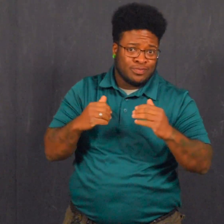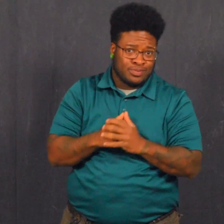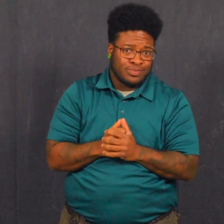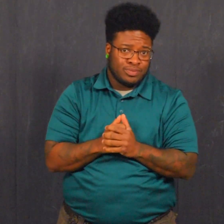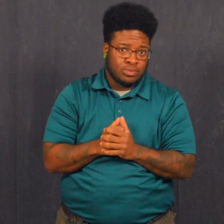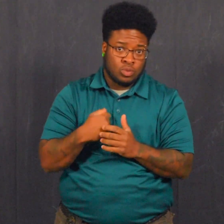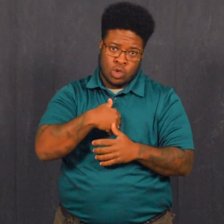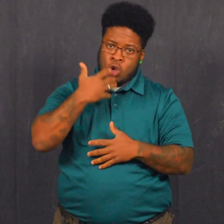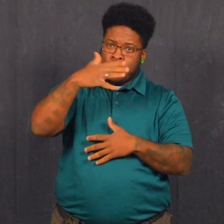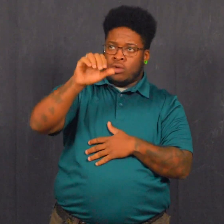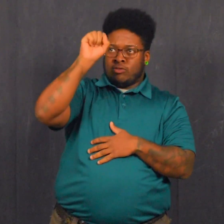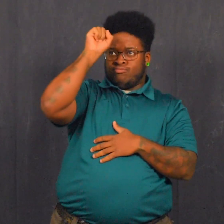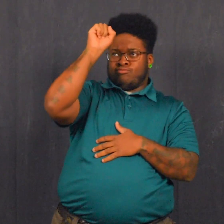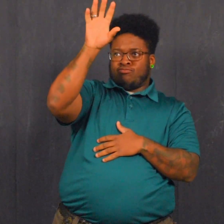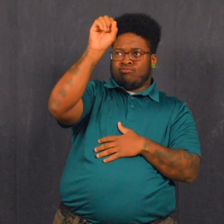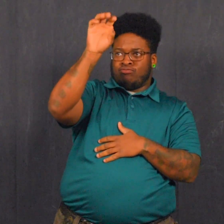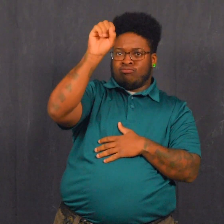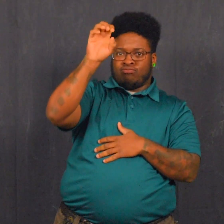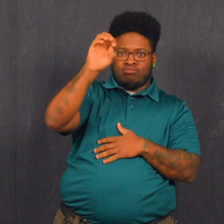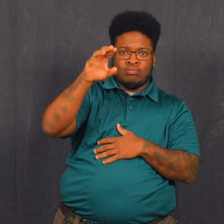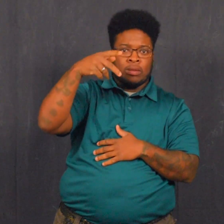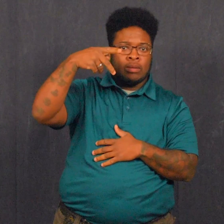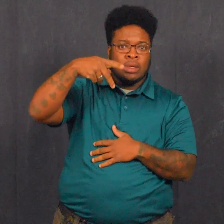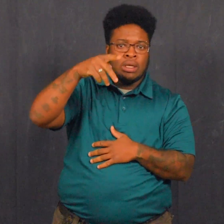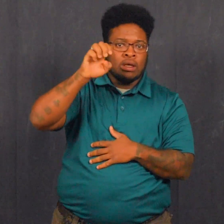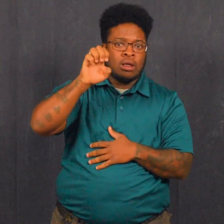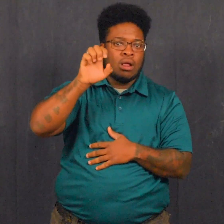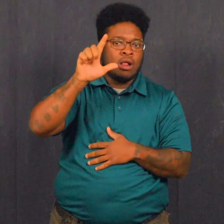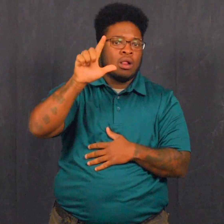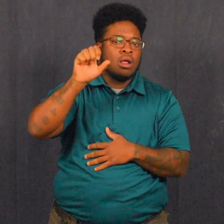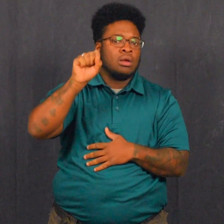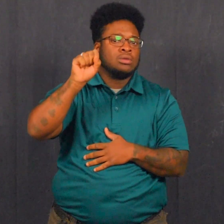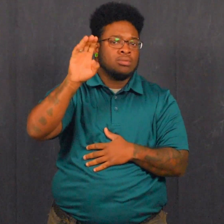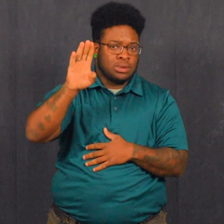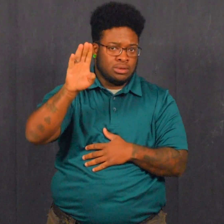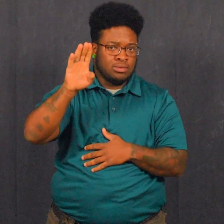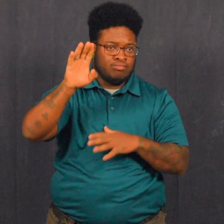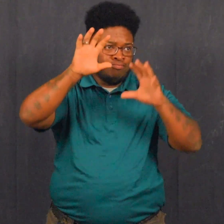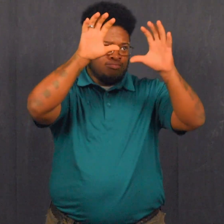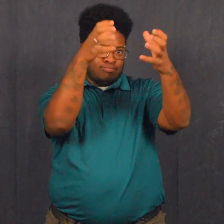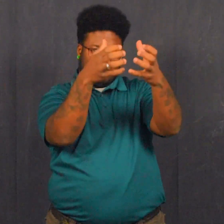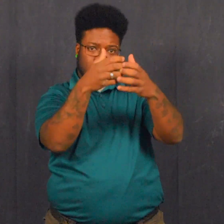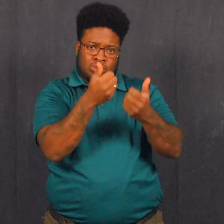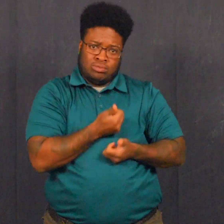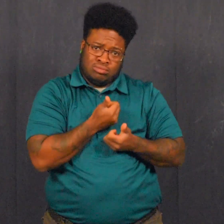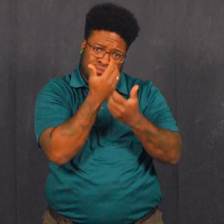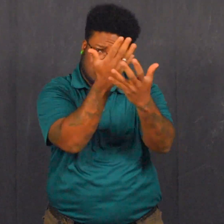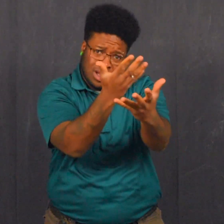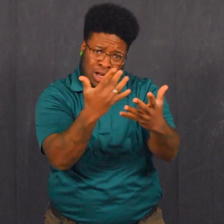We also testified at PELSB hearings to express our concerns